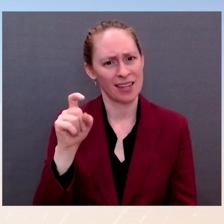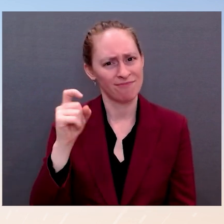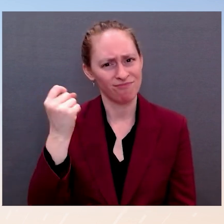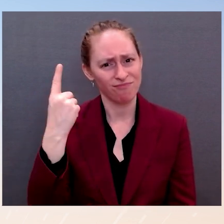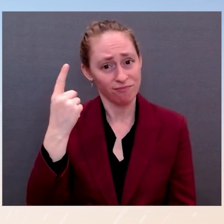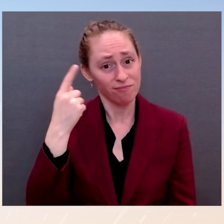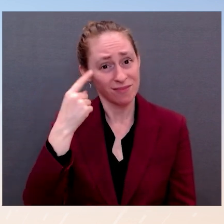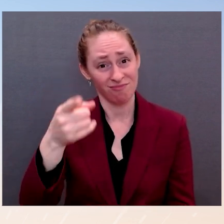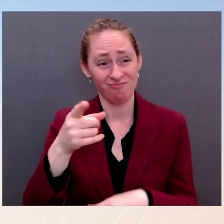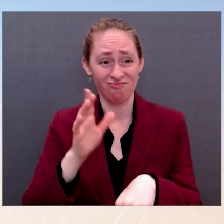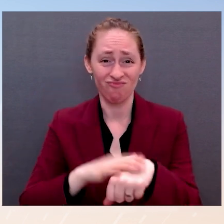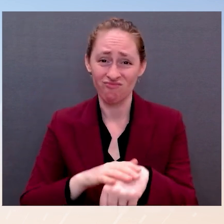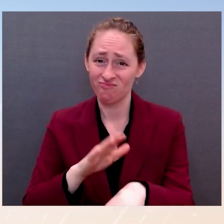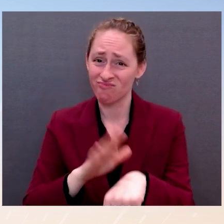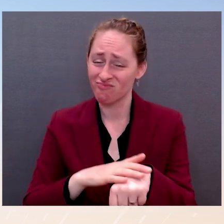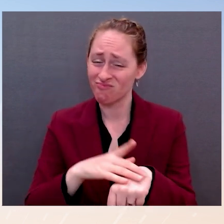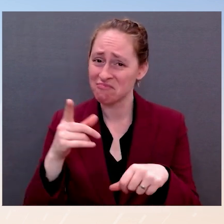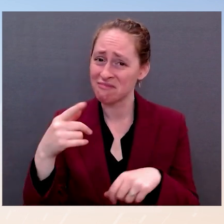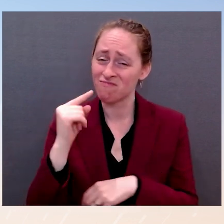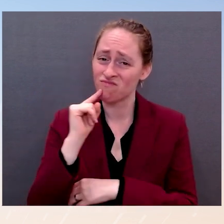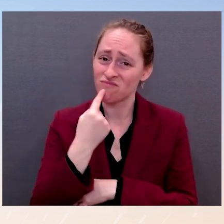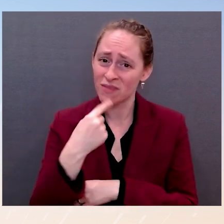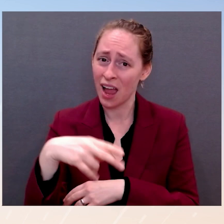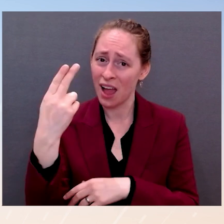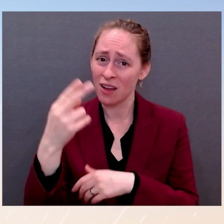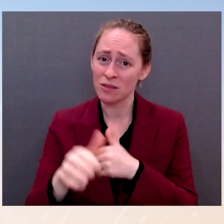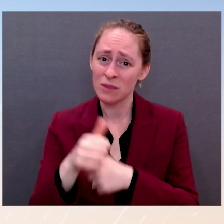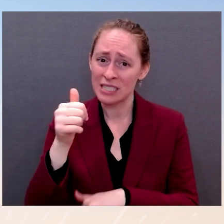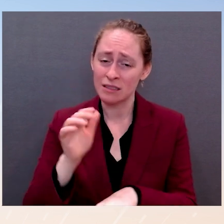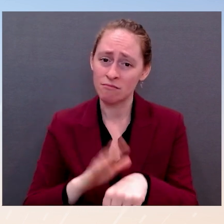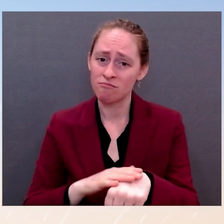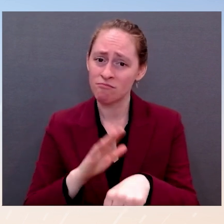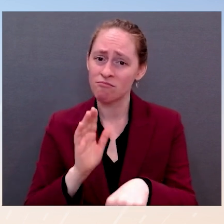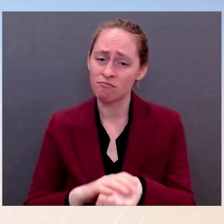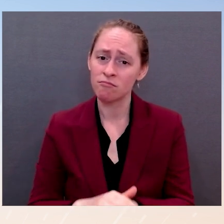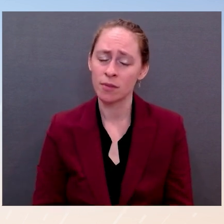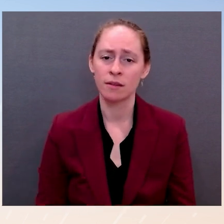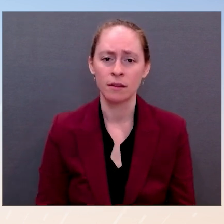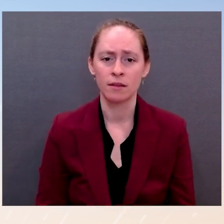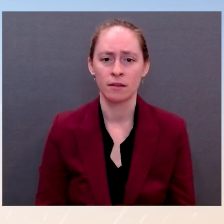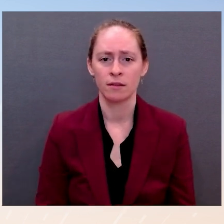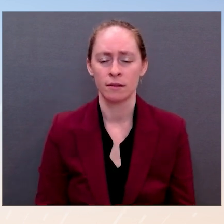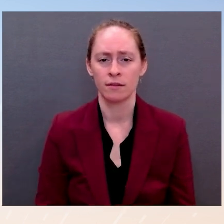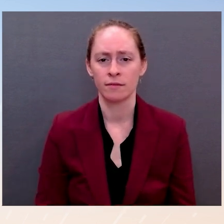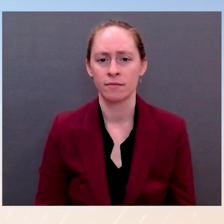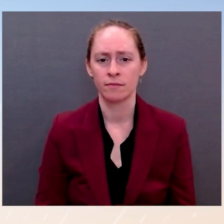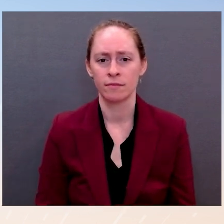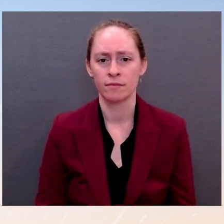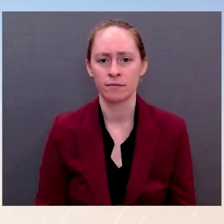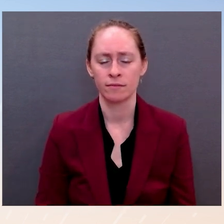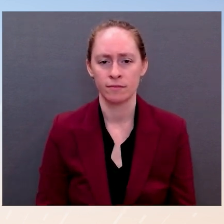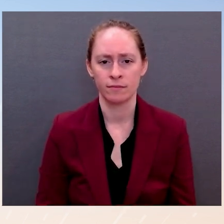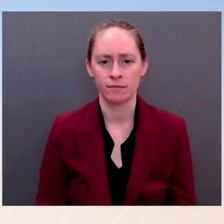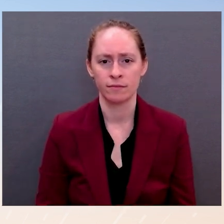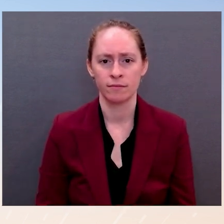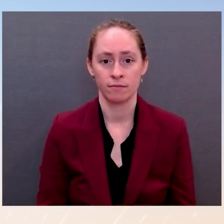for this disease that they are at higher risk. Black women are about the rate of individual cancer